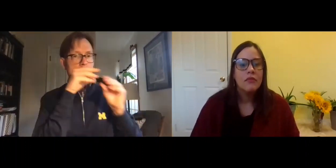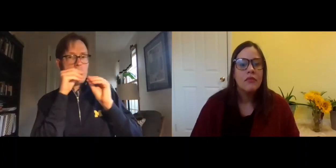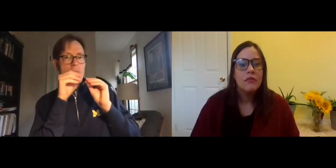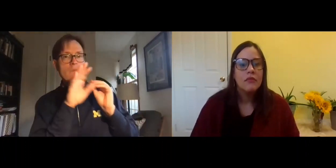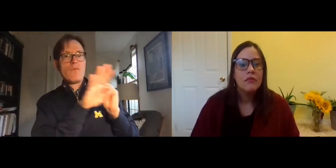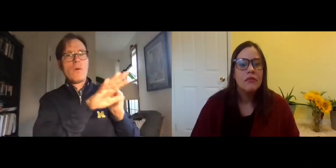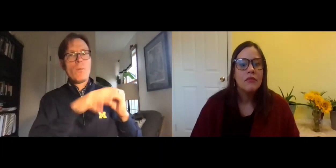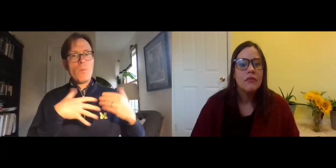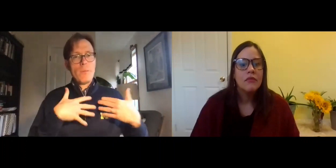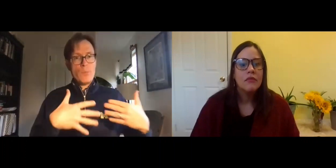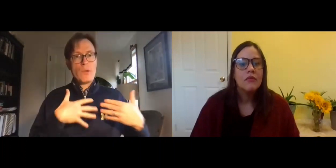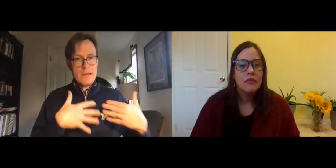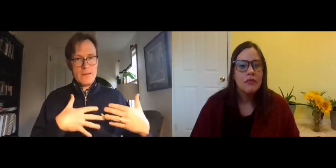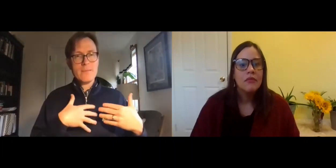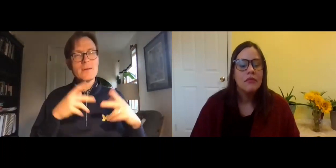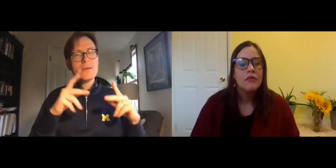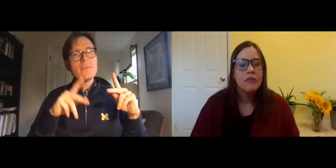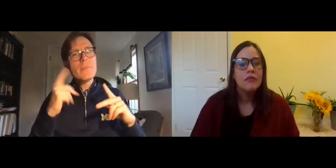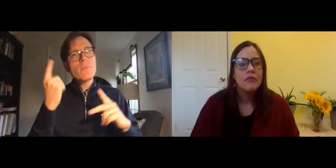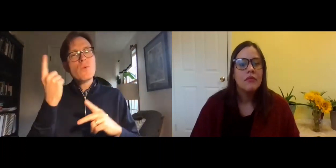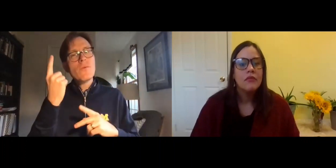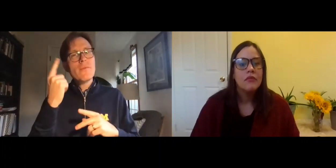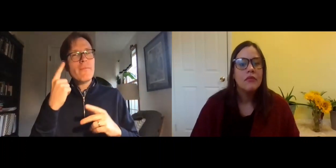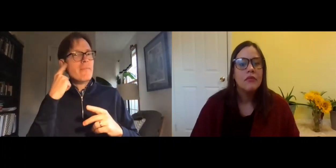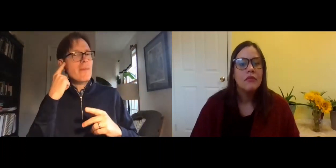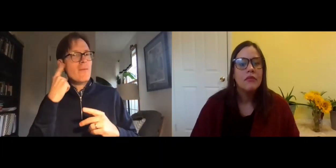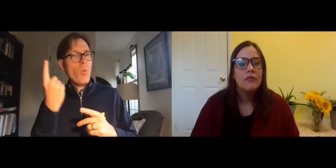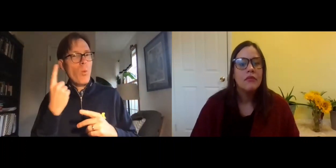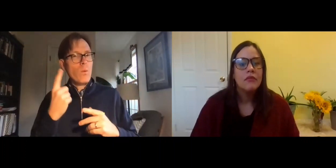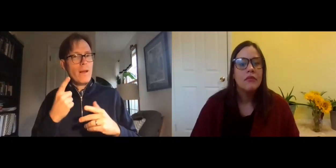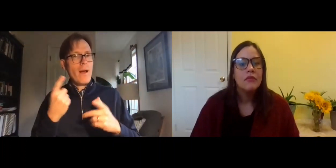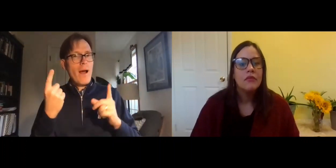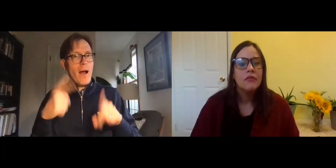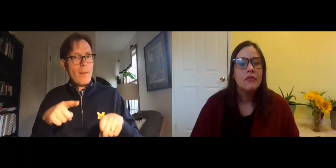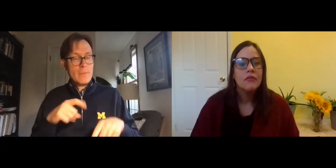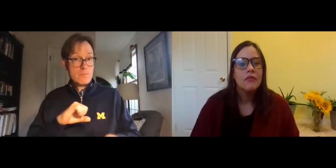The more distance you keep, the lower the risk is of breathing in that same air and